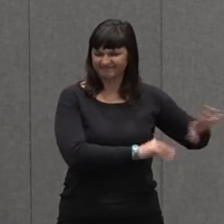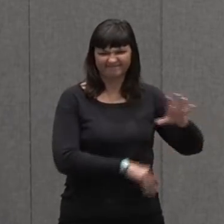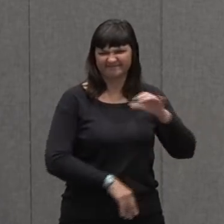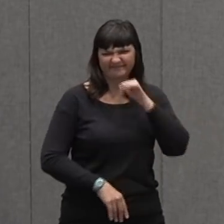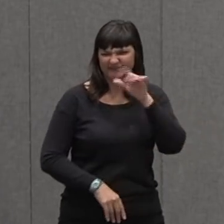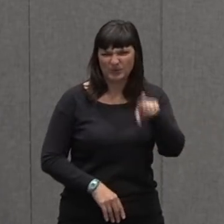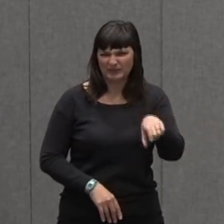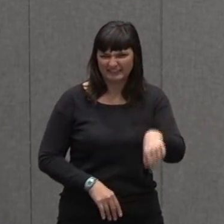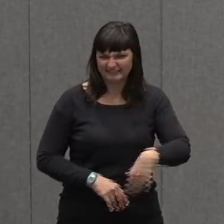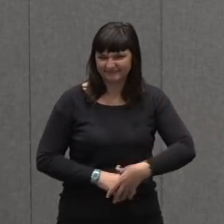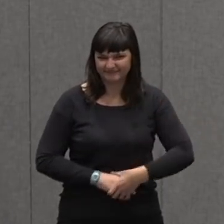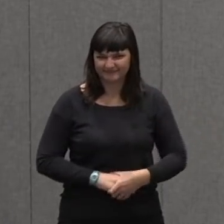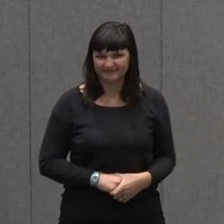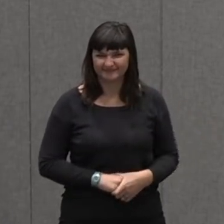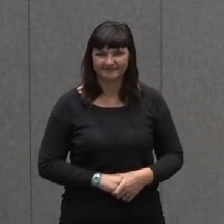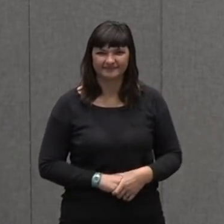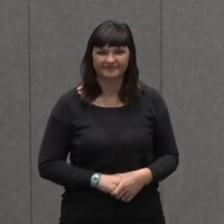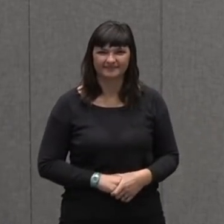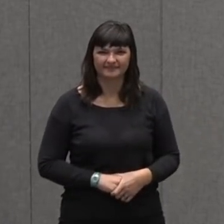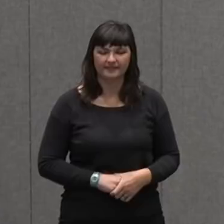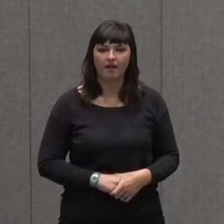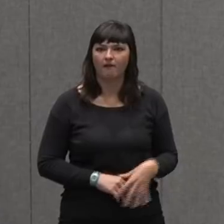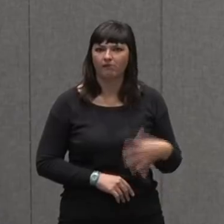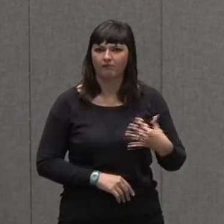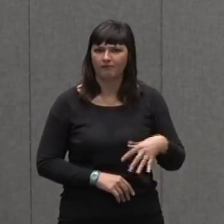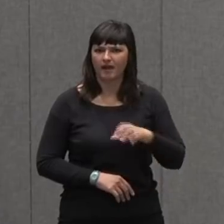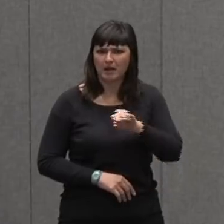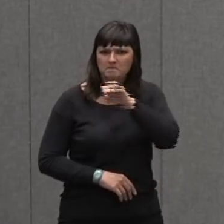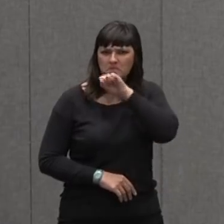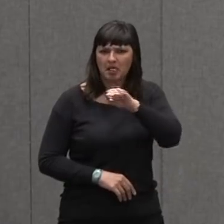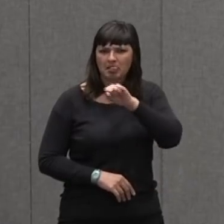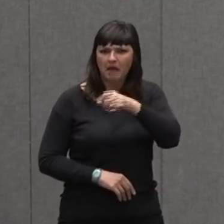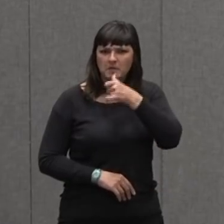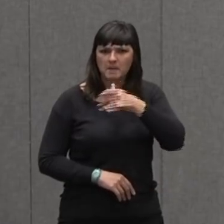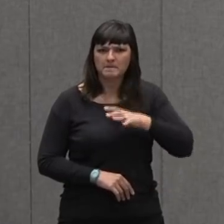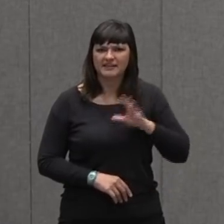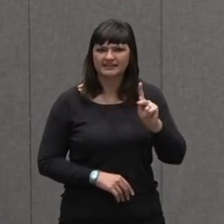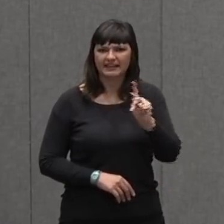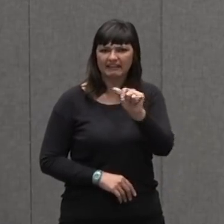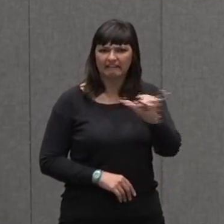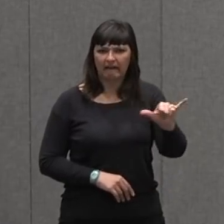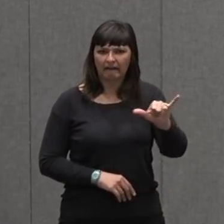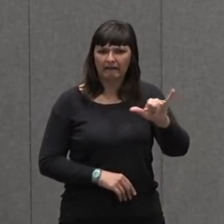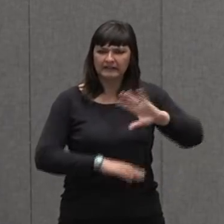I love this invention that Mrs. Kay made. It's pretty cool. A little tricky to do one-handed, though.